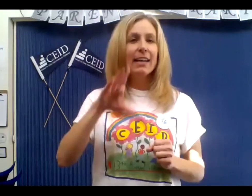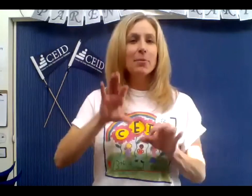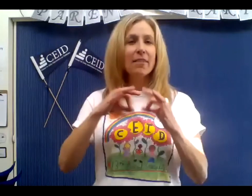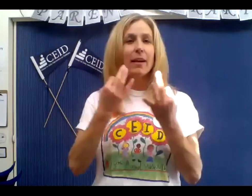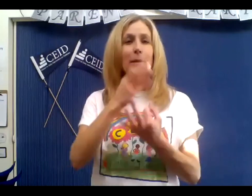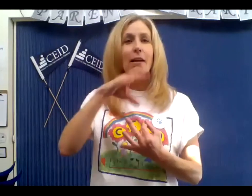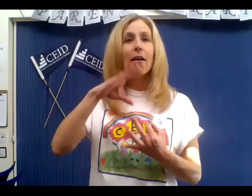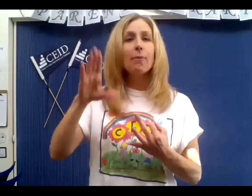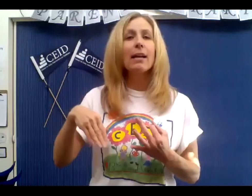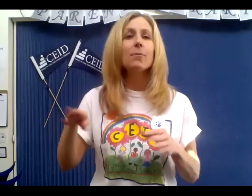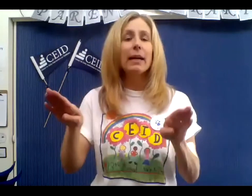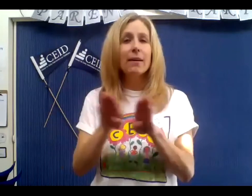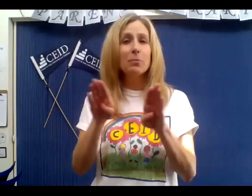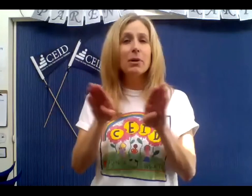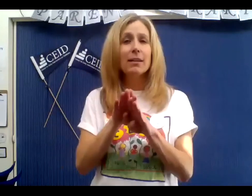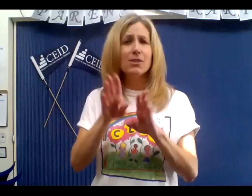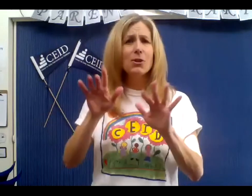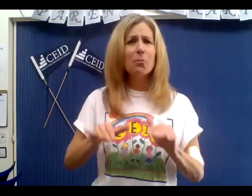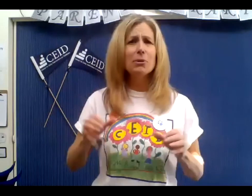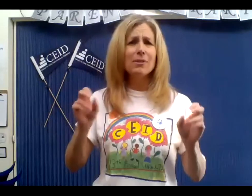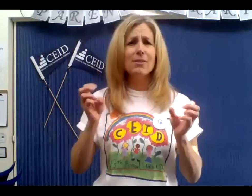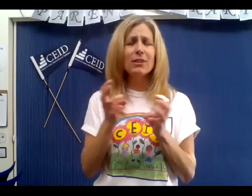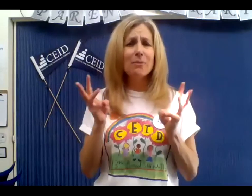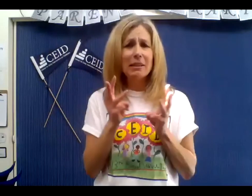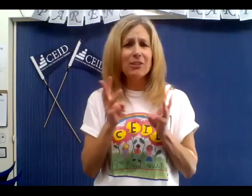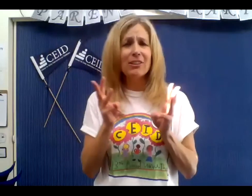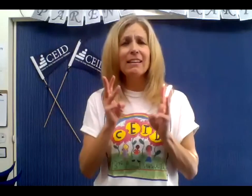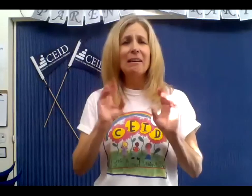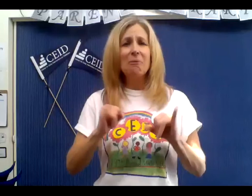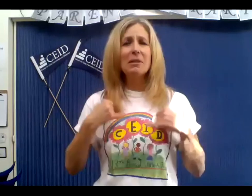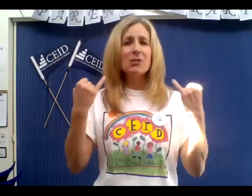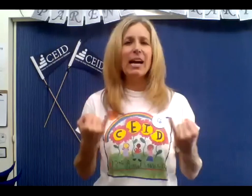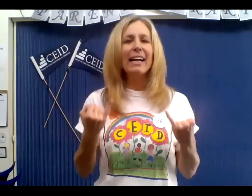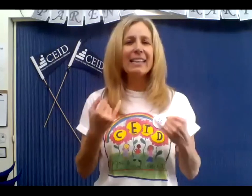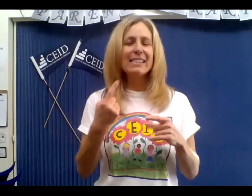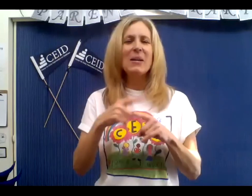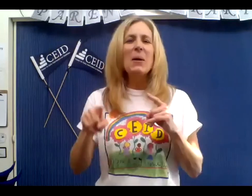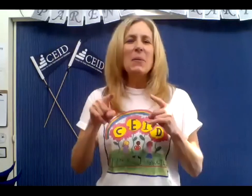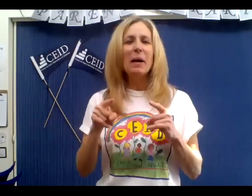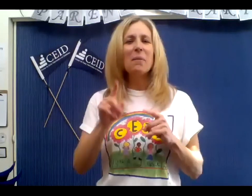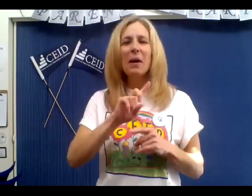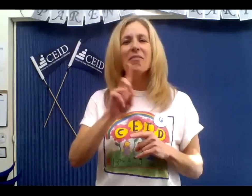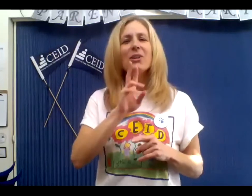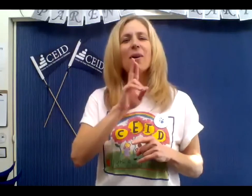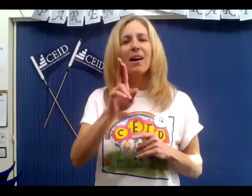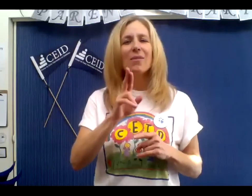I know my family in Colorado might have to put on snow boots, certainly winter jackets. But wherever you are,